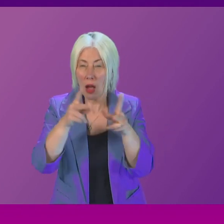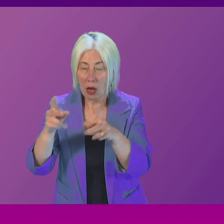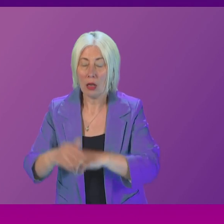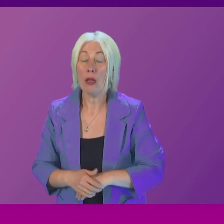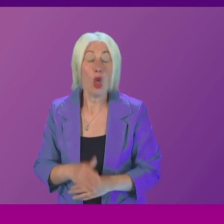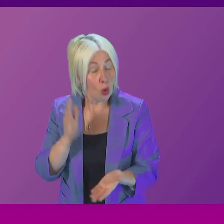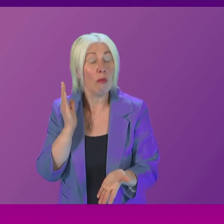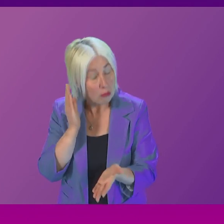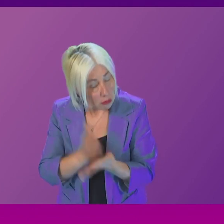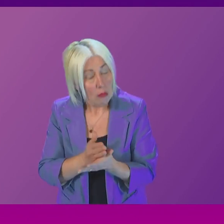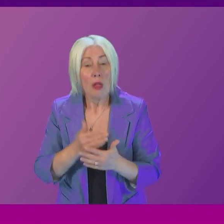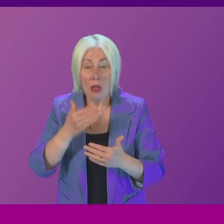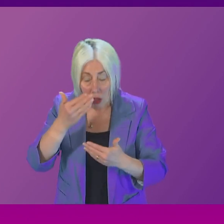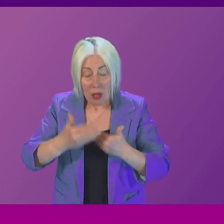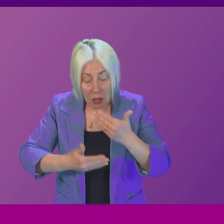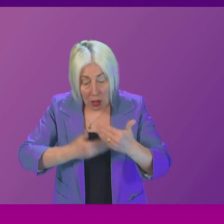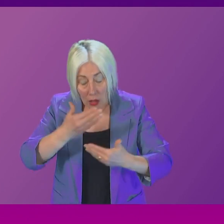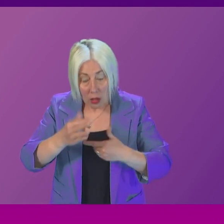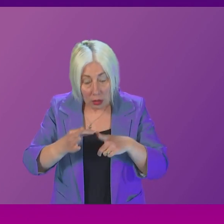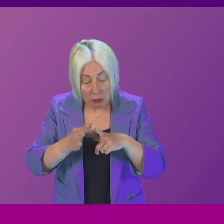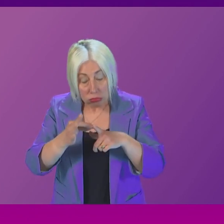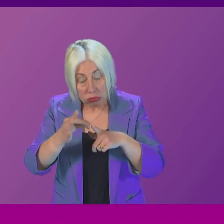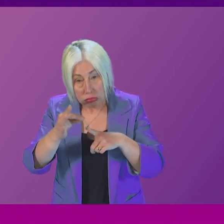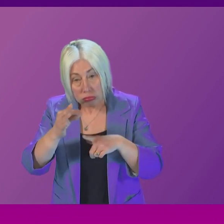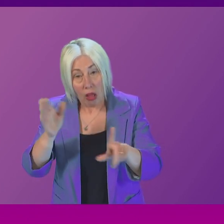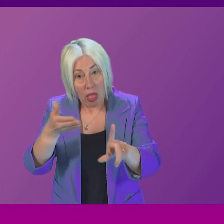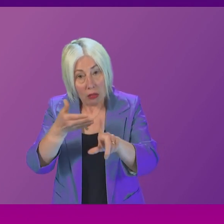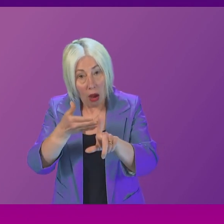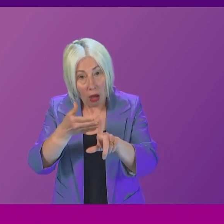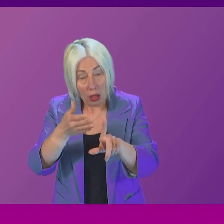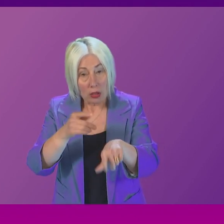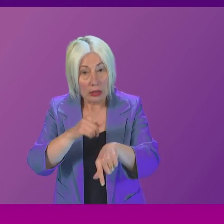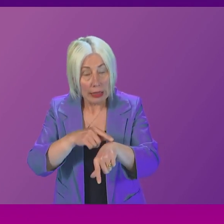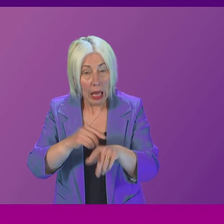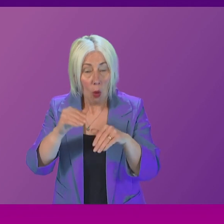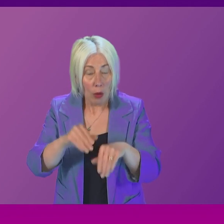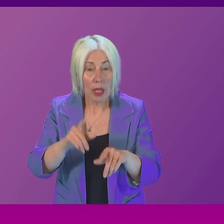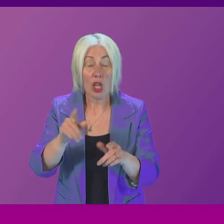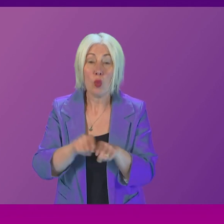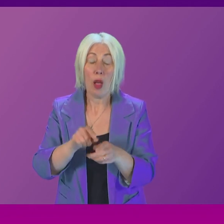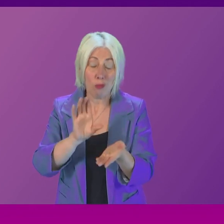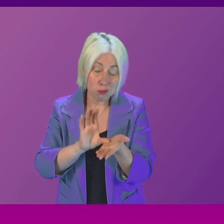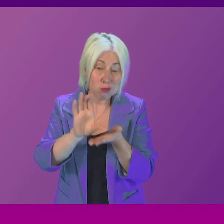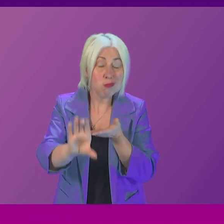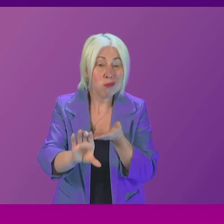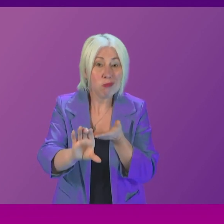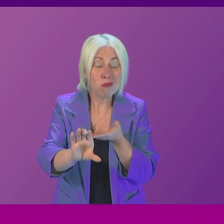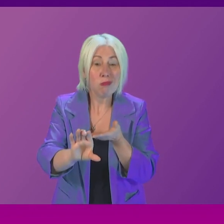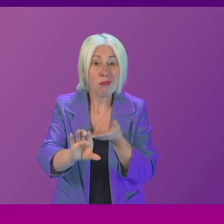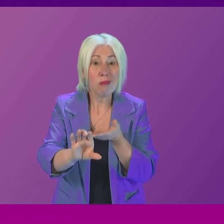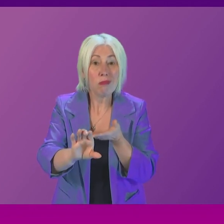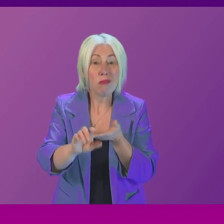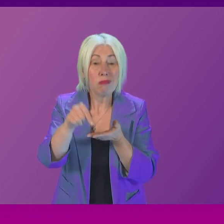We are making progress in relation to those targets, and we are investing record sums